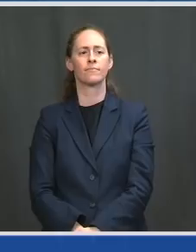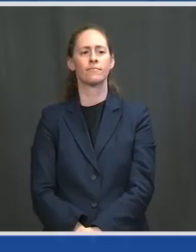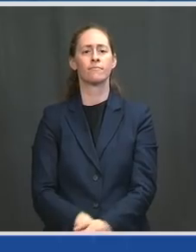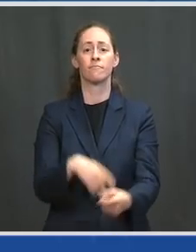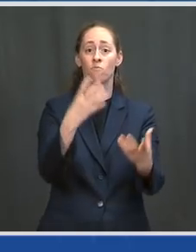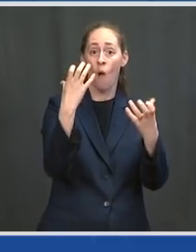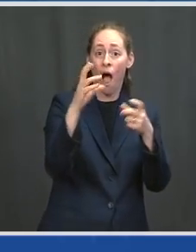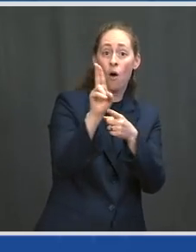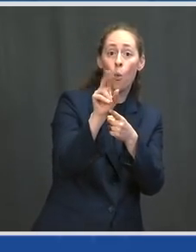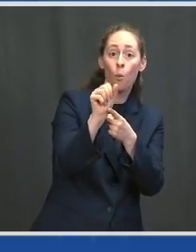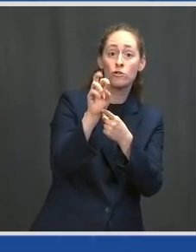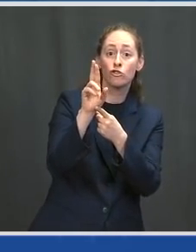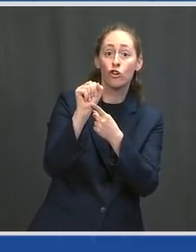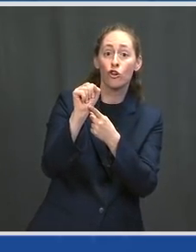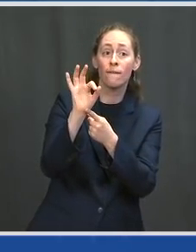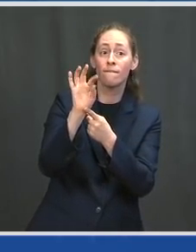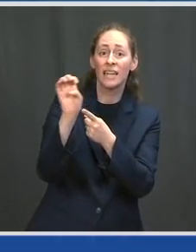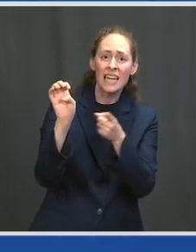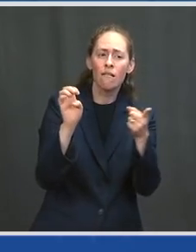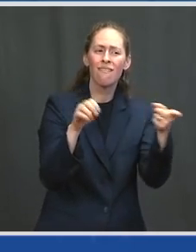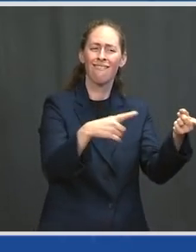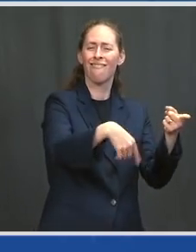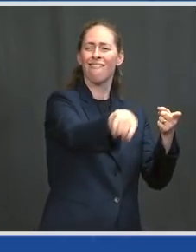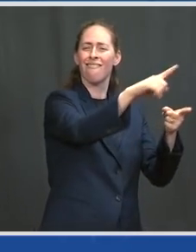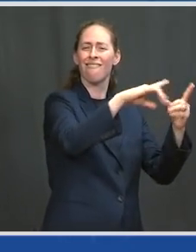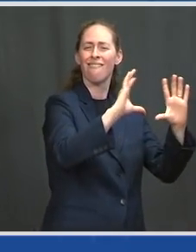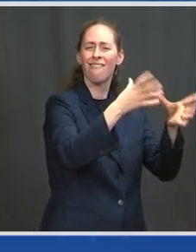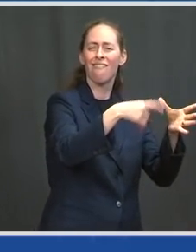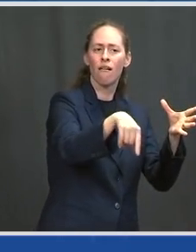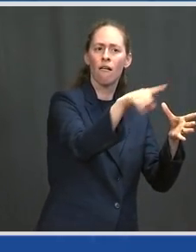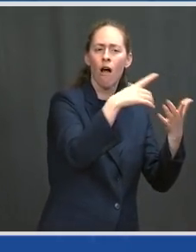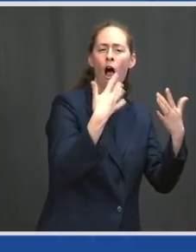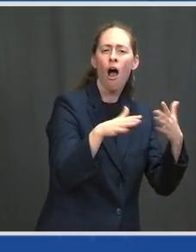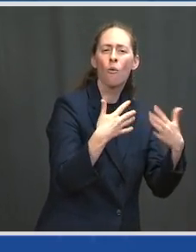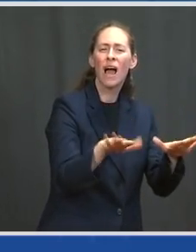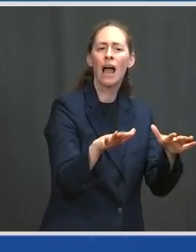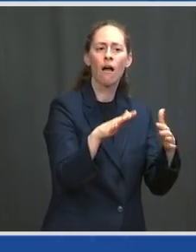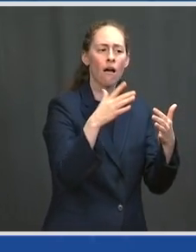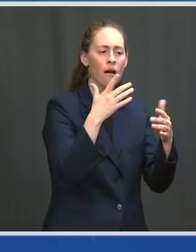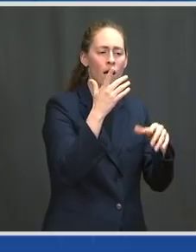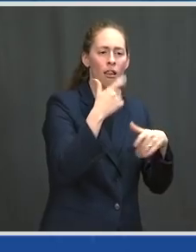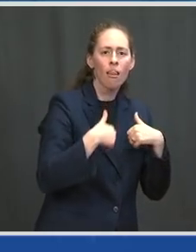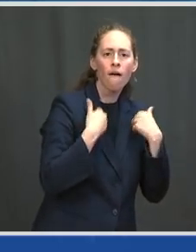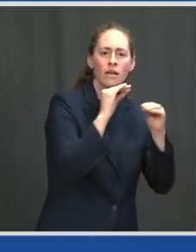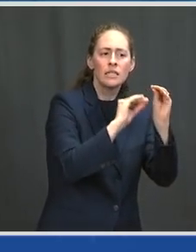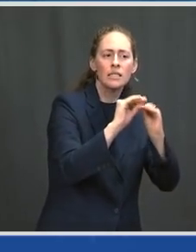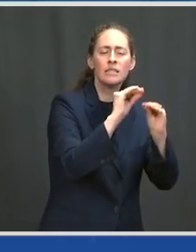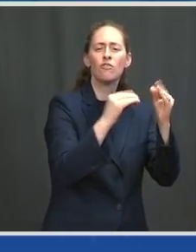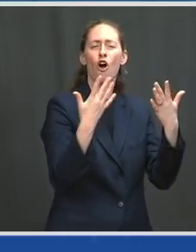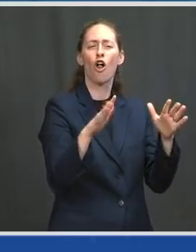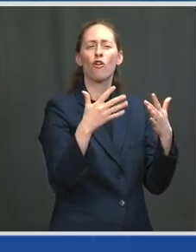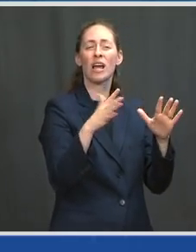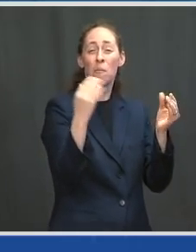who are -- who are having trouble. They're -- we're getting them out of the -- they're coming around, but it has --